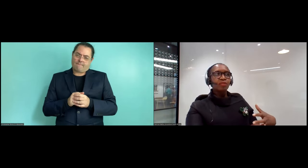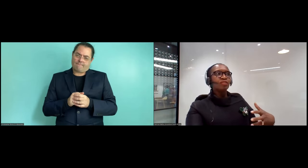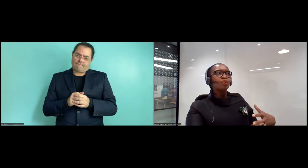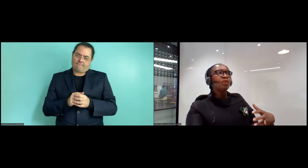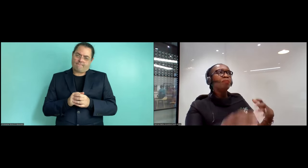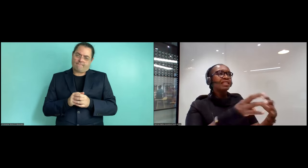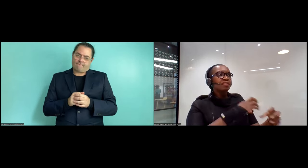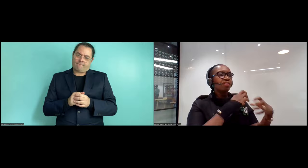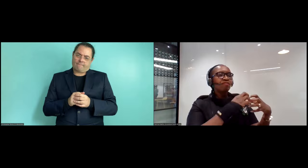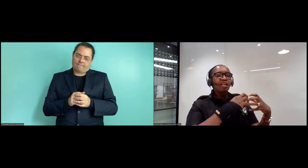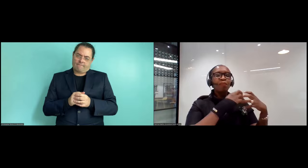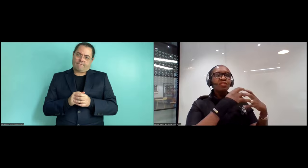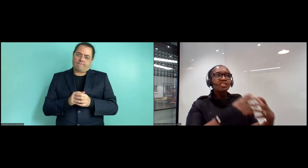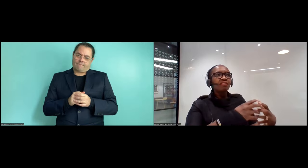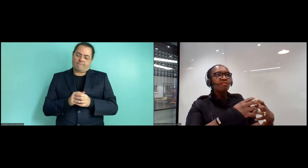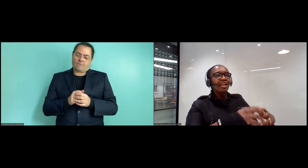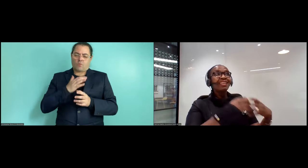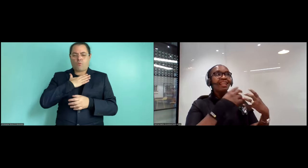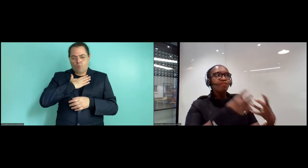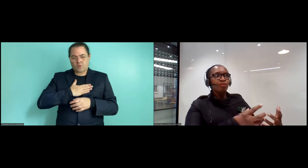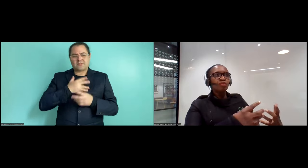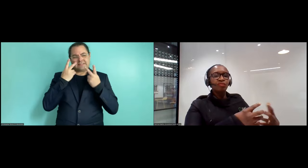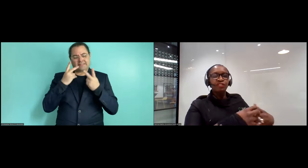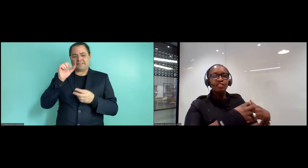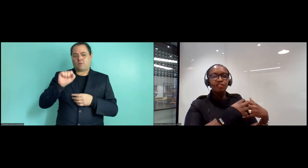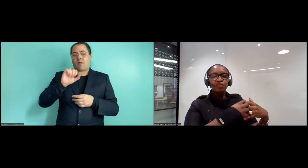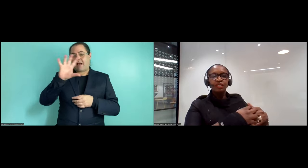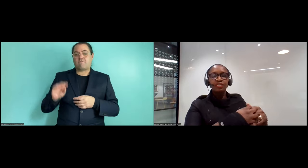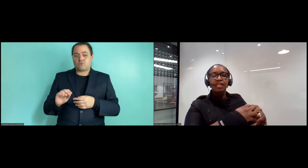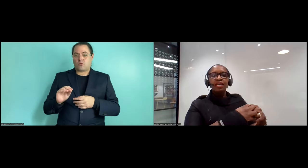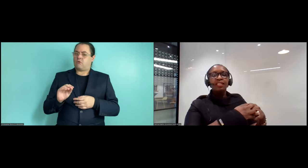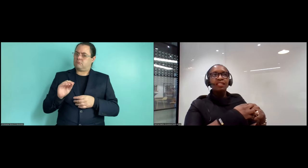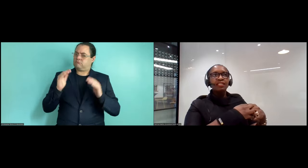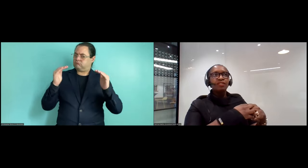to impact South Africa positively and the livelihoods of individuals in that,